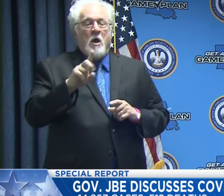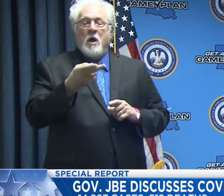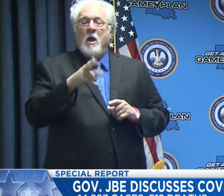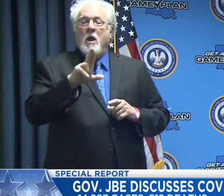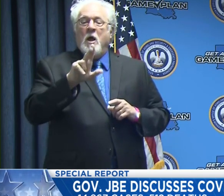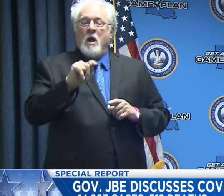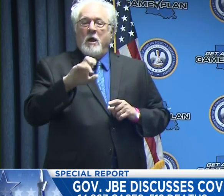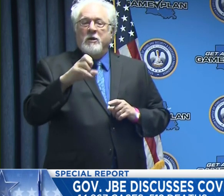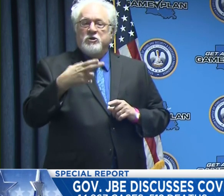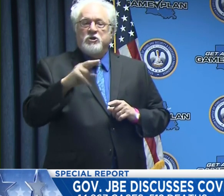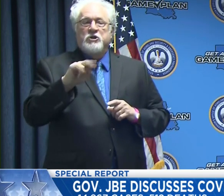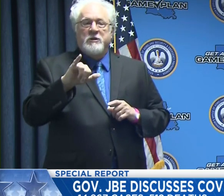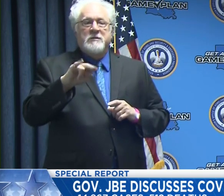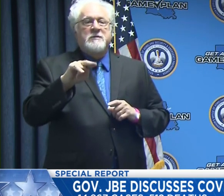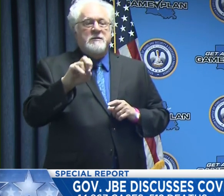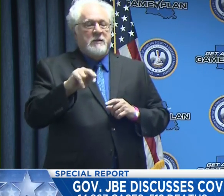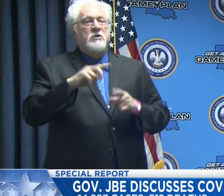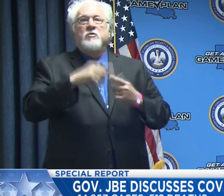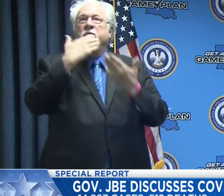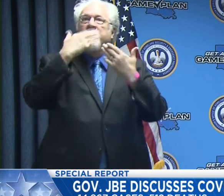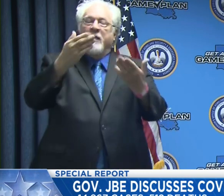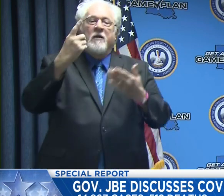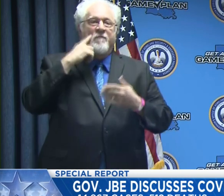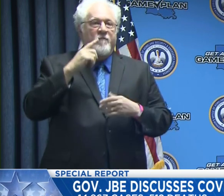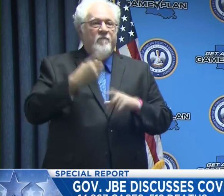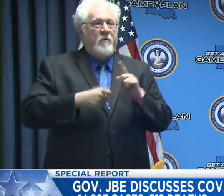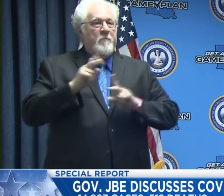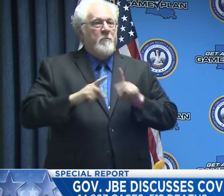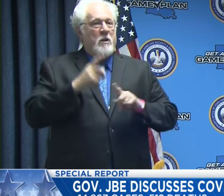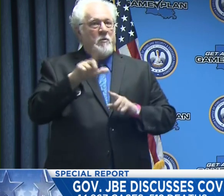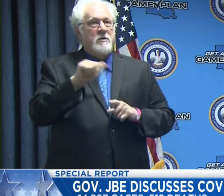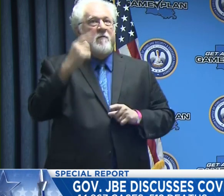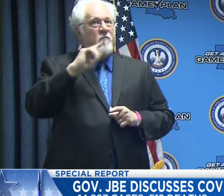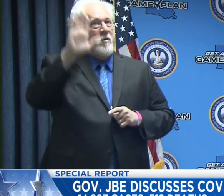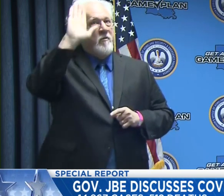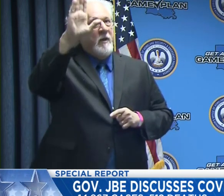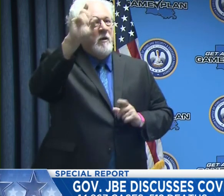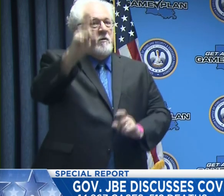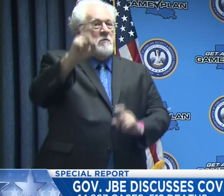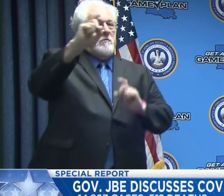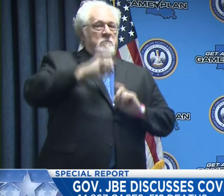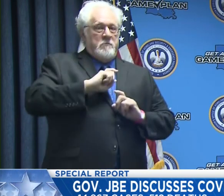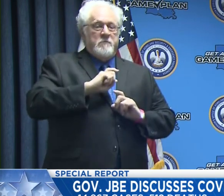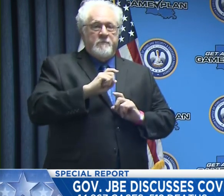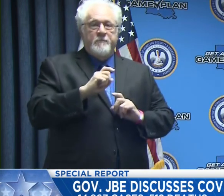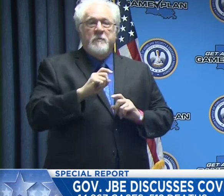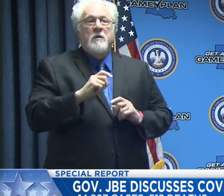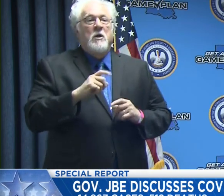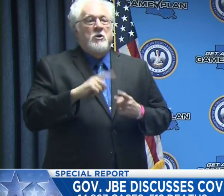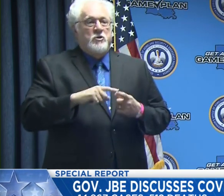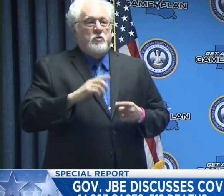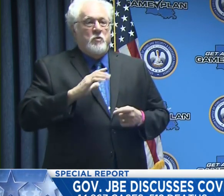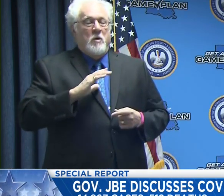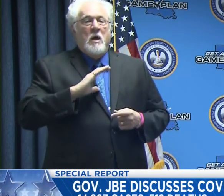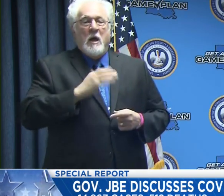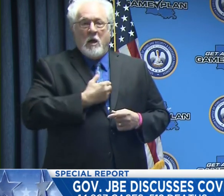ARKANSAS IS SENDING SOME. I JUST GOT OFF THE PHONE WITH THE GOVERNOR OF ARKANSAS TO